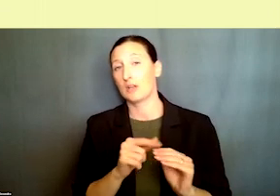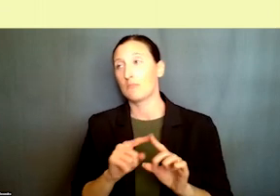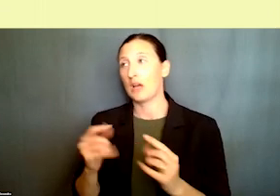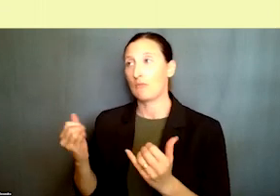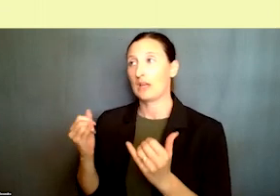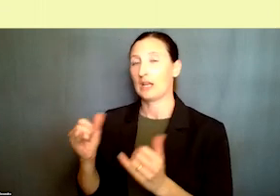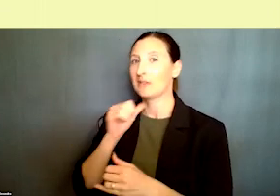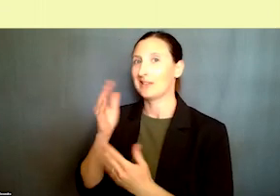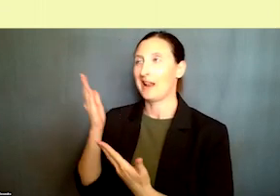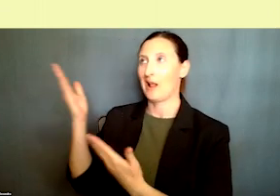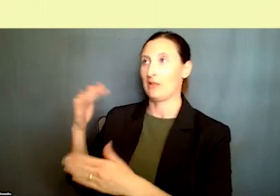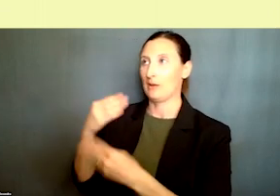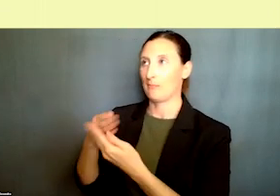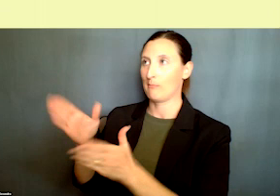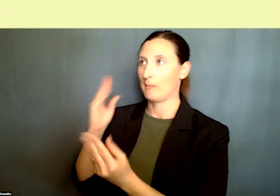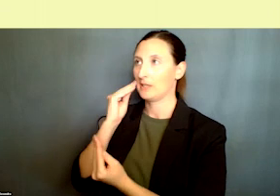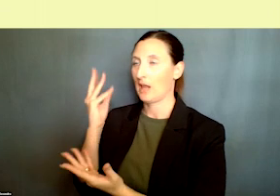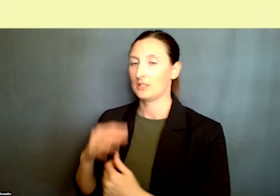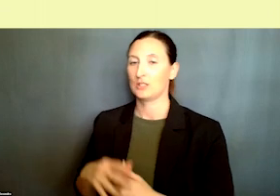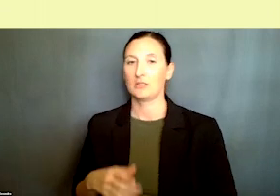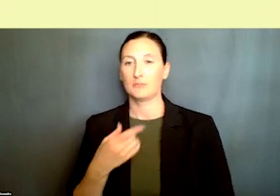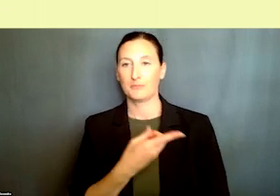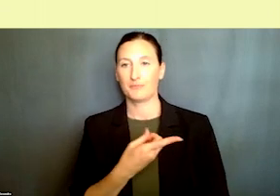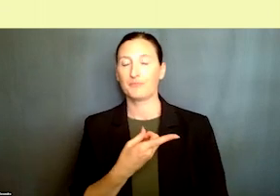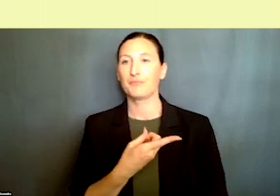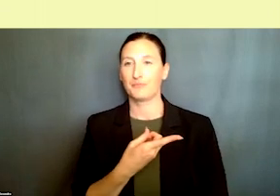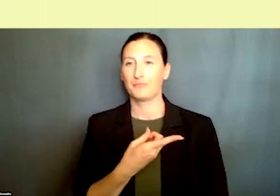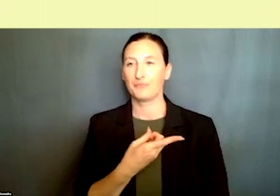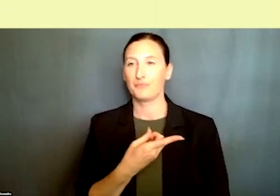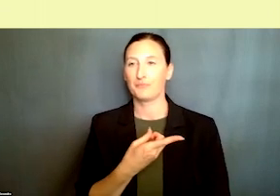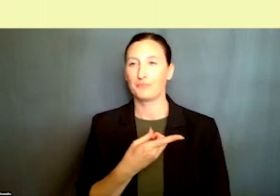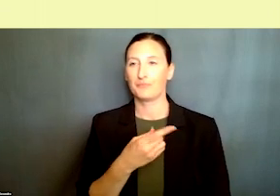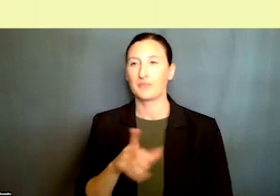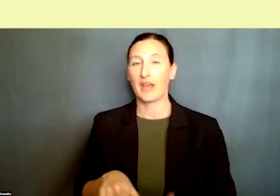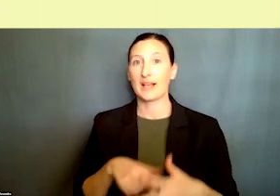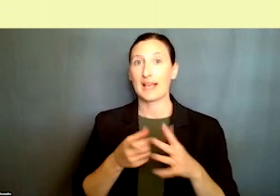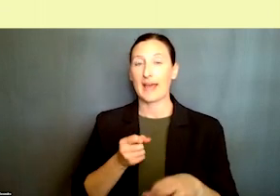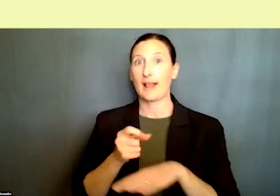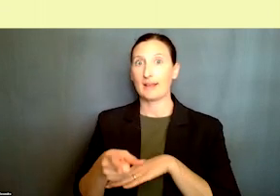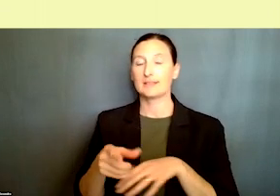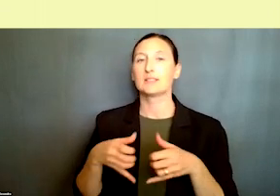yet is it's mathematics and physical sciences. The sending faculty catalyst awards,